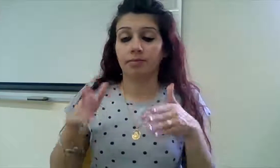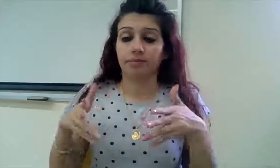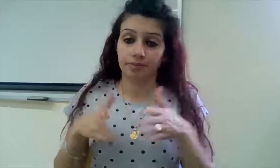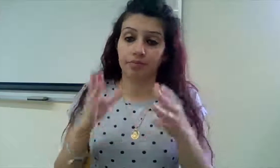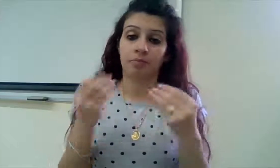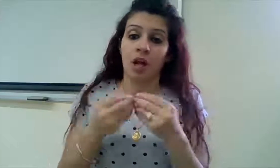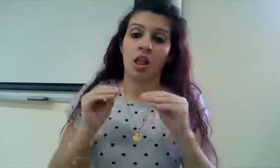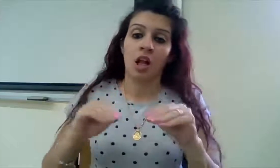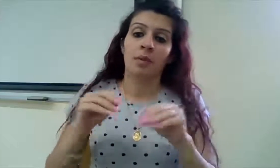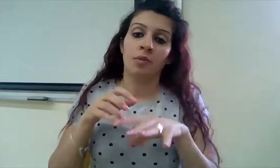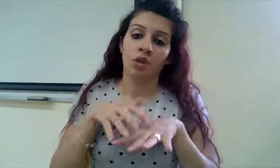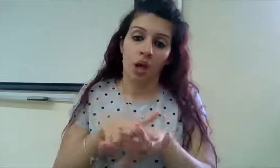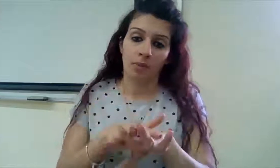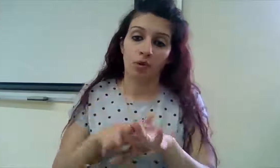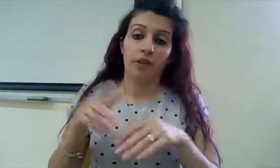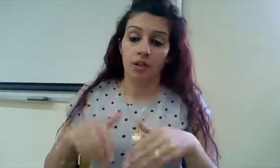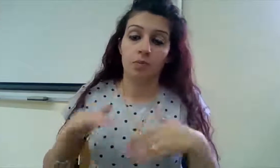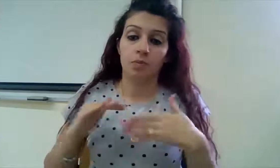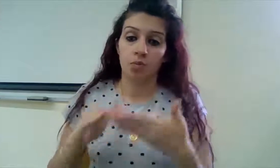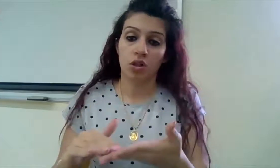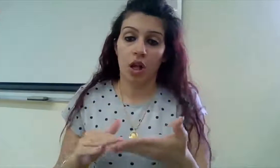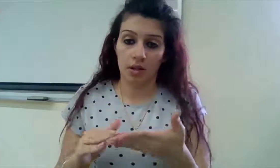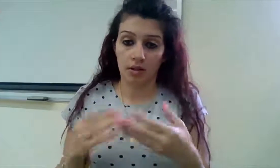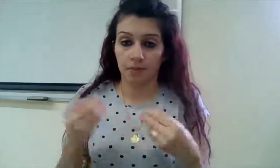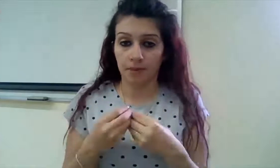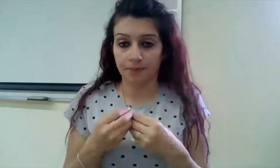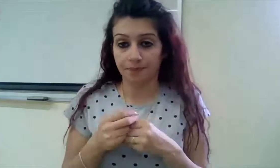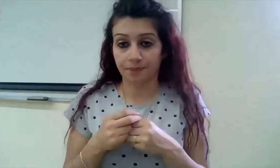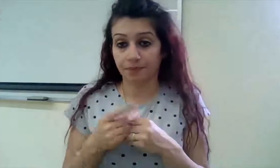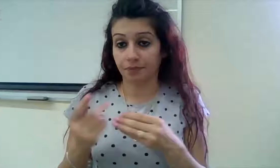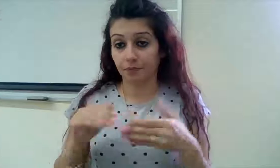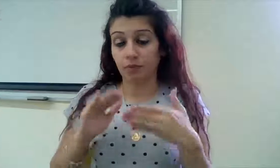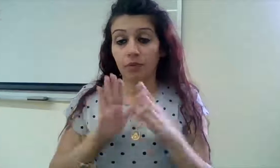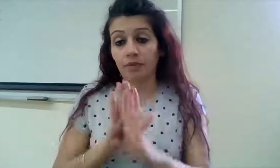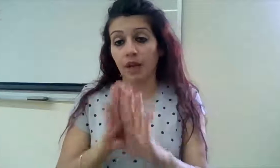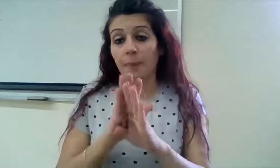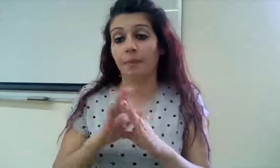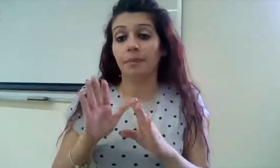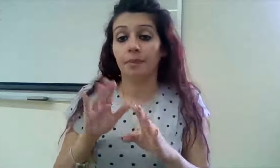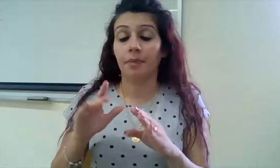that's the reality that being said we when there are devices at home and there